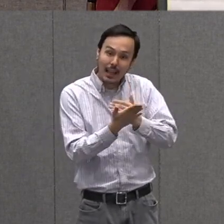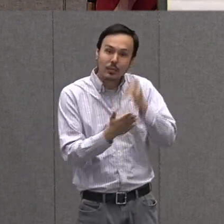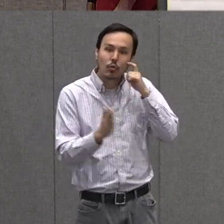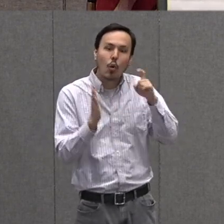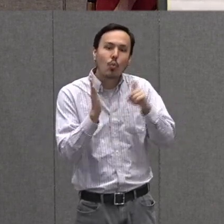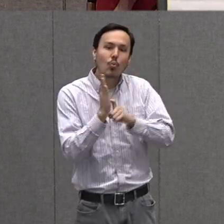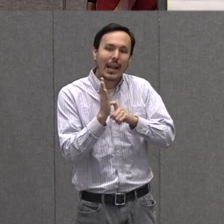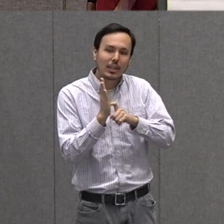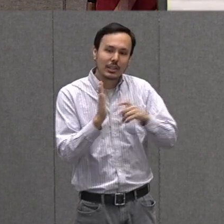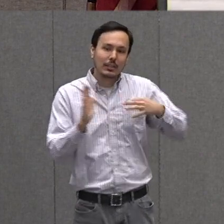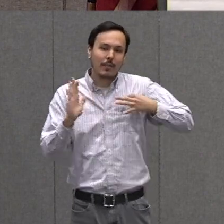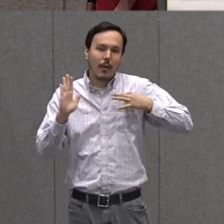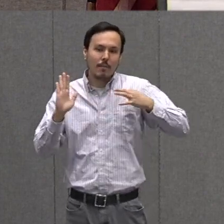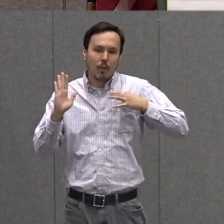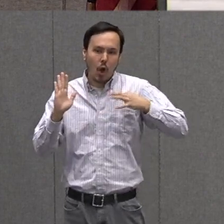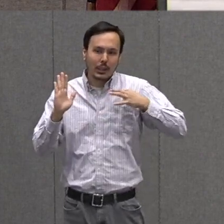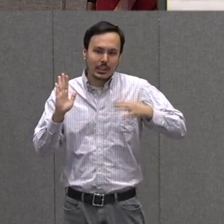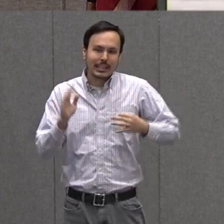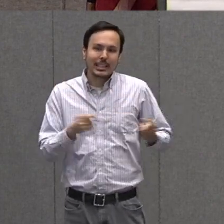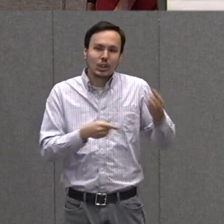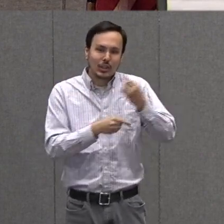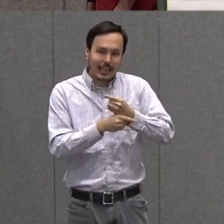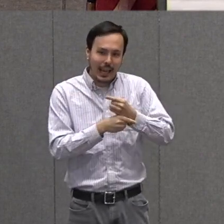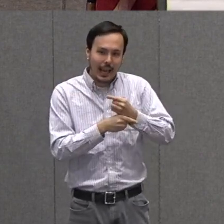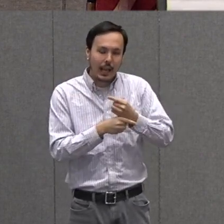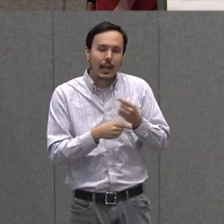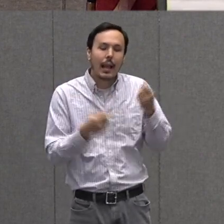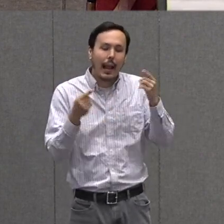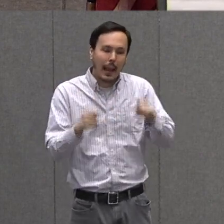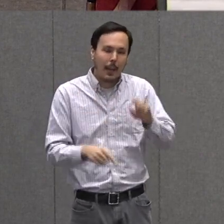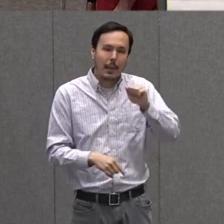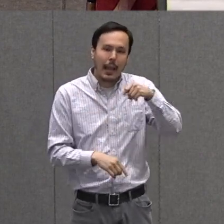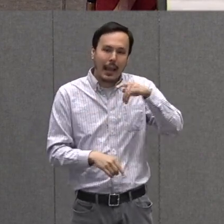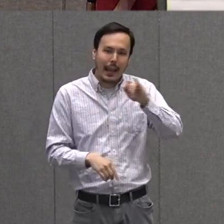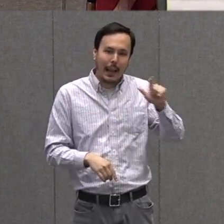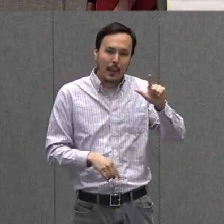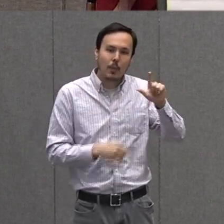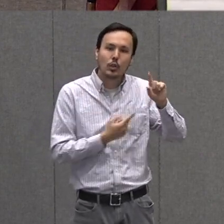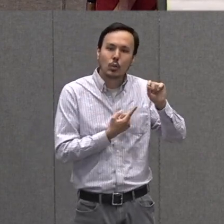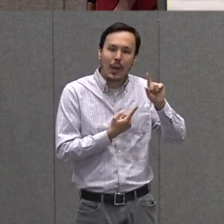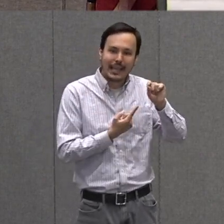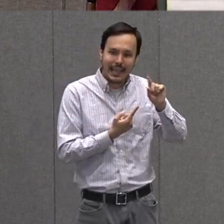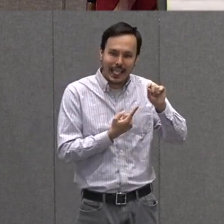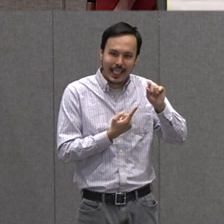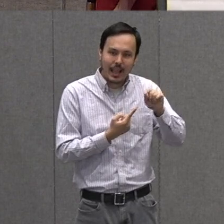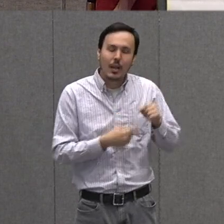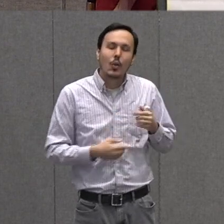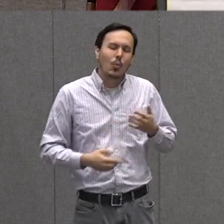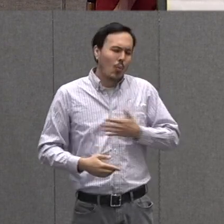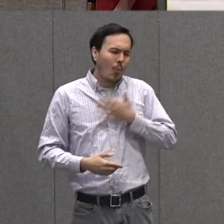which is honored on April 20th. We're so excited to share all of this wonderful work